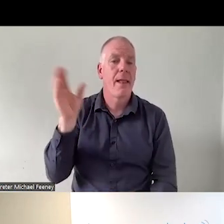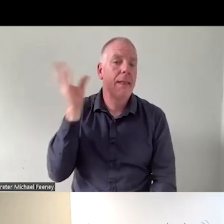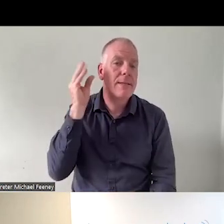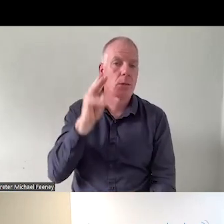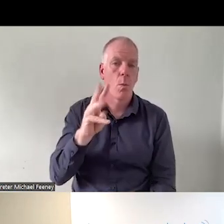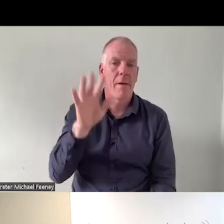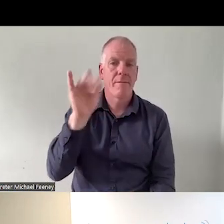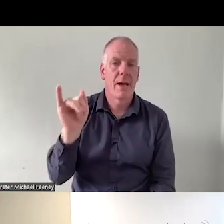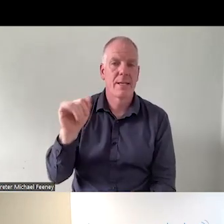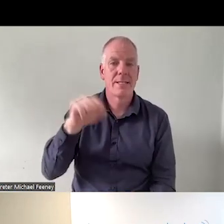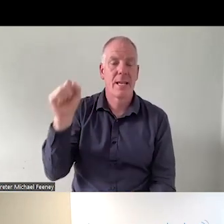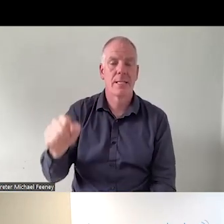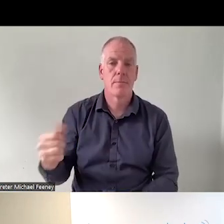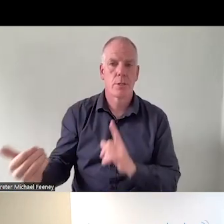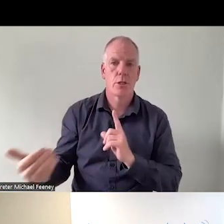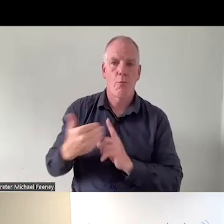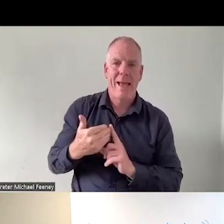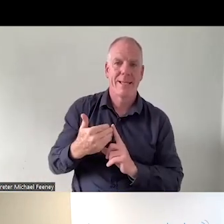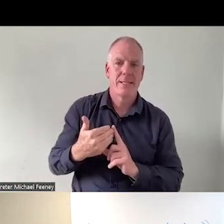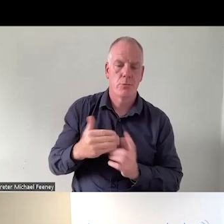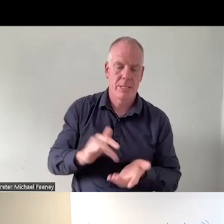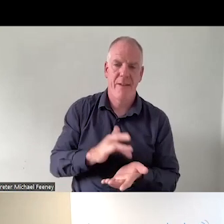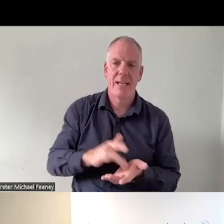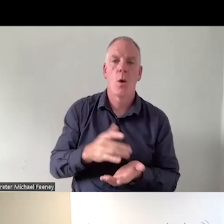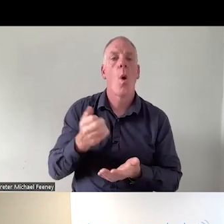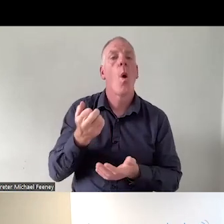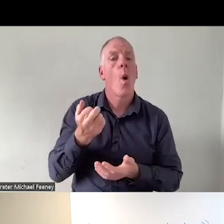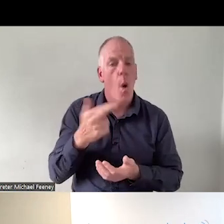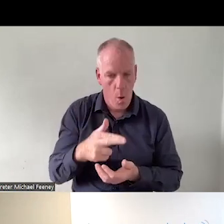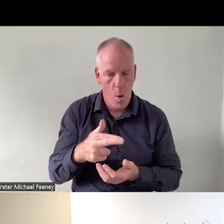direct to people's smart devices or the provided receiver.